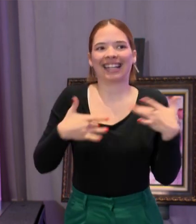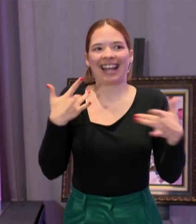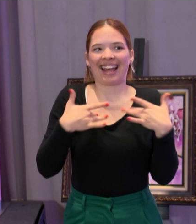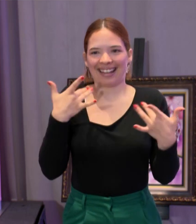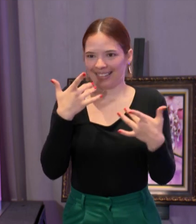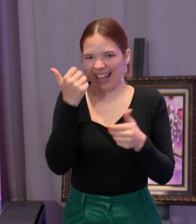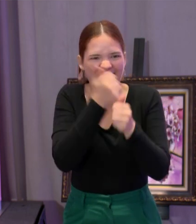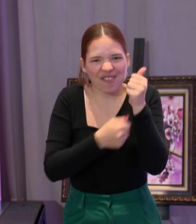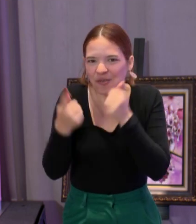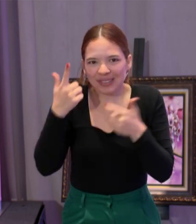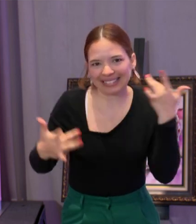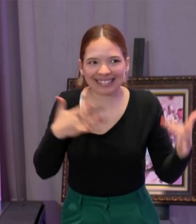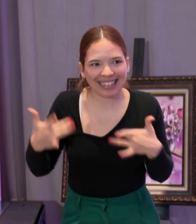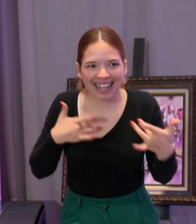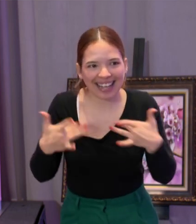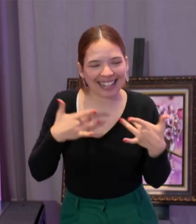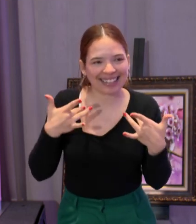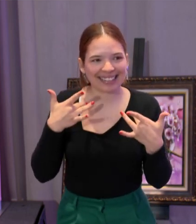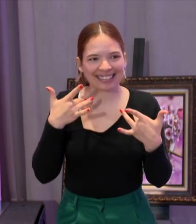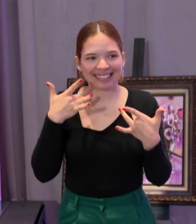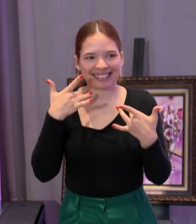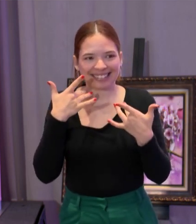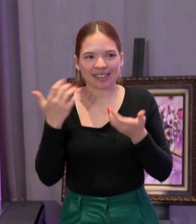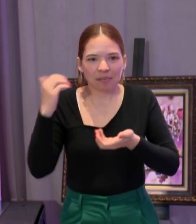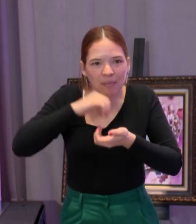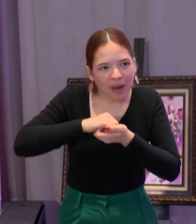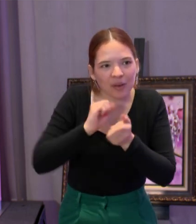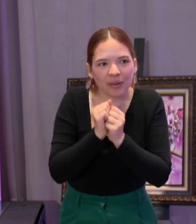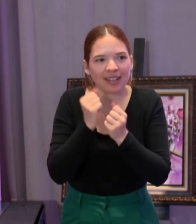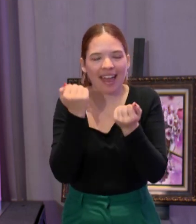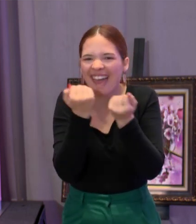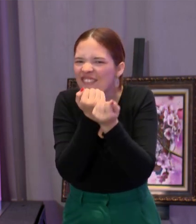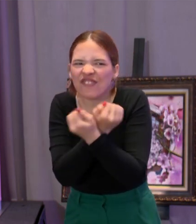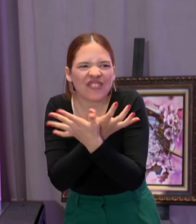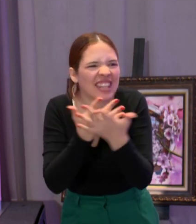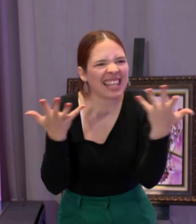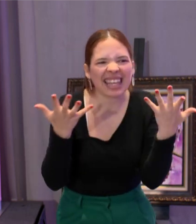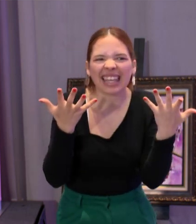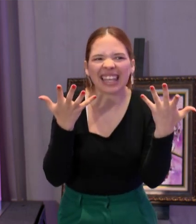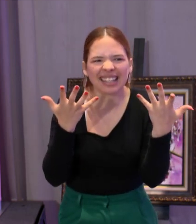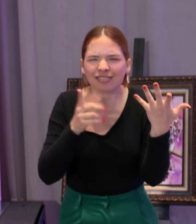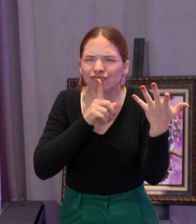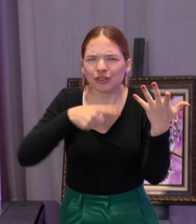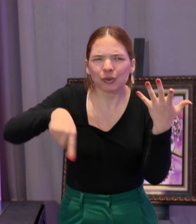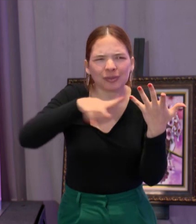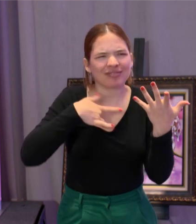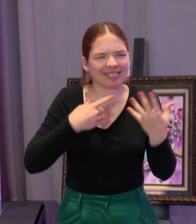PERSON IN THE CITY DELEGATION AND THE PARTNERS THAT WAS TRULY THE SPIRIT OF WHAT THE BLOSSOMS REPRESENT.